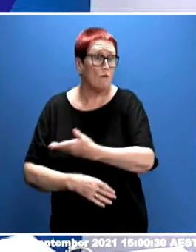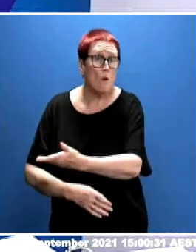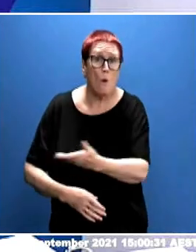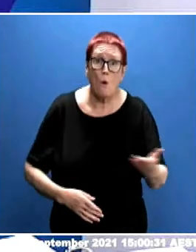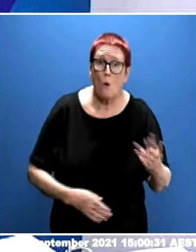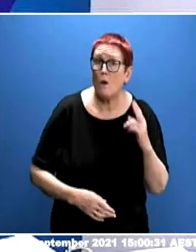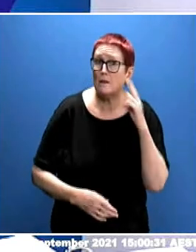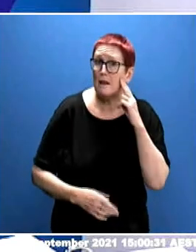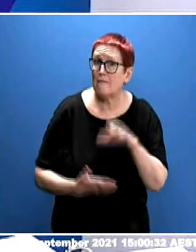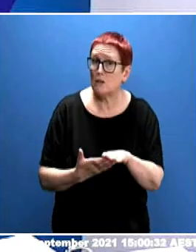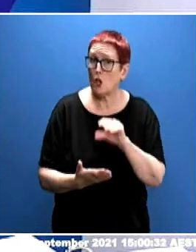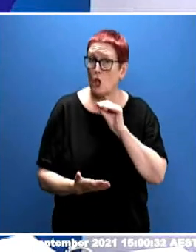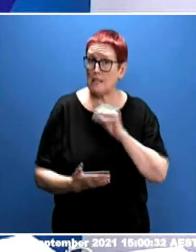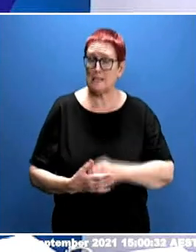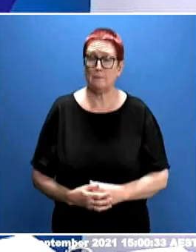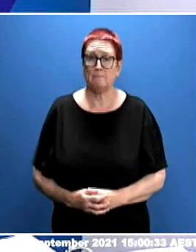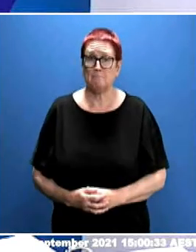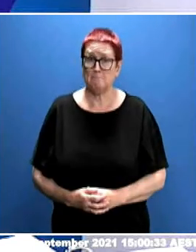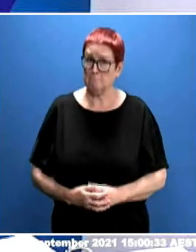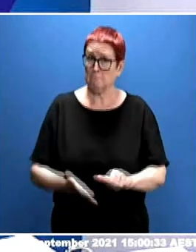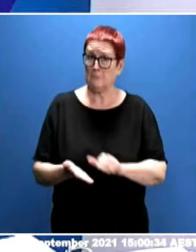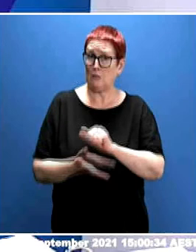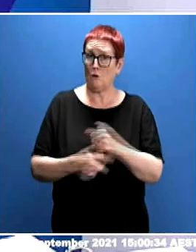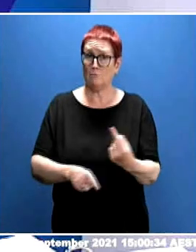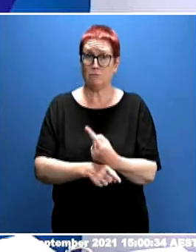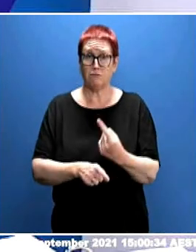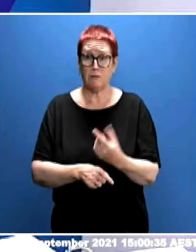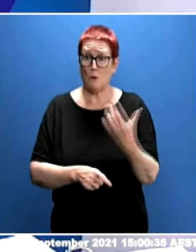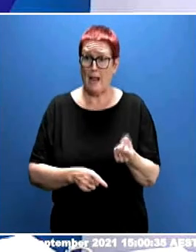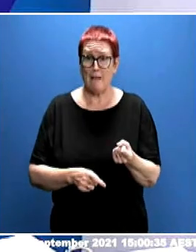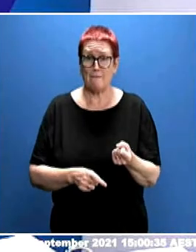It is appropriate to mention that, since we have the services of magnificent